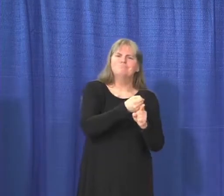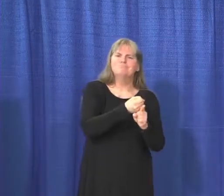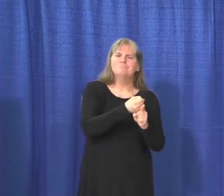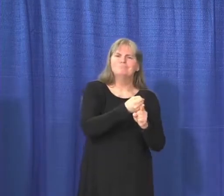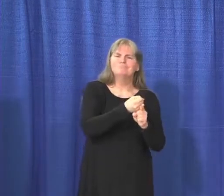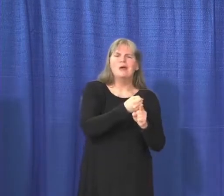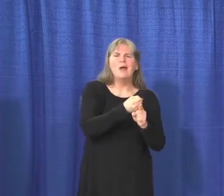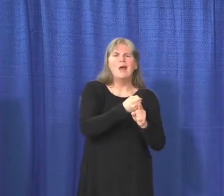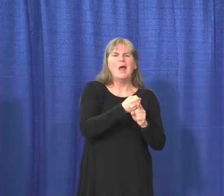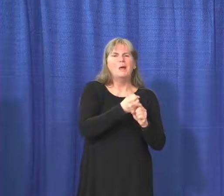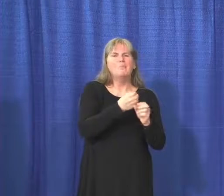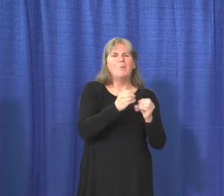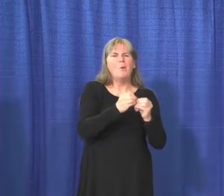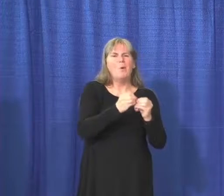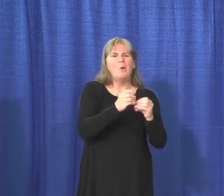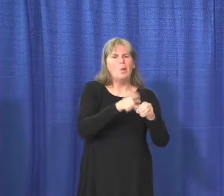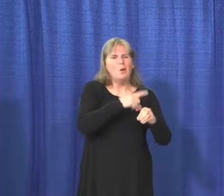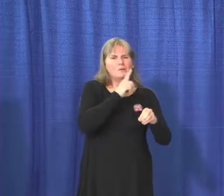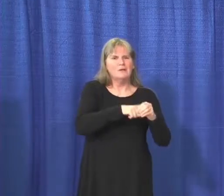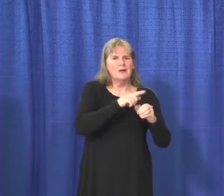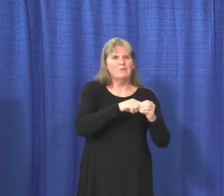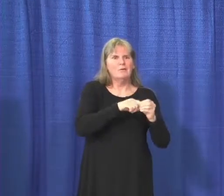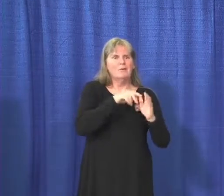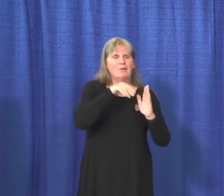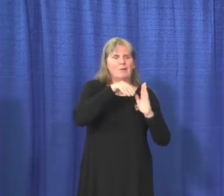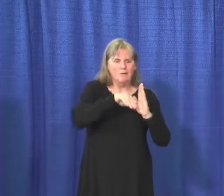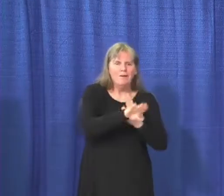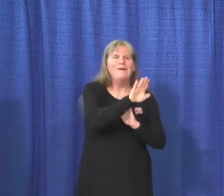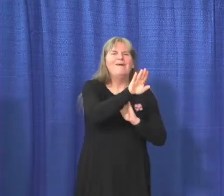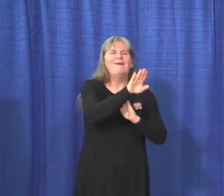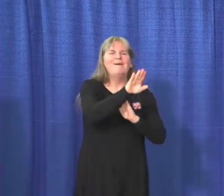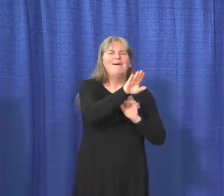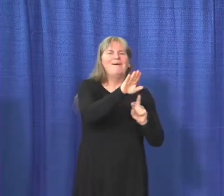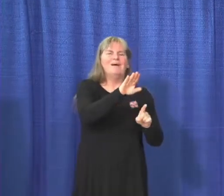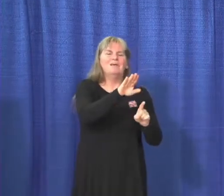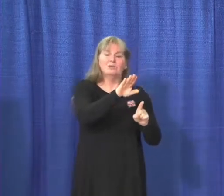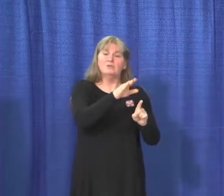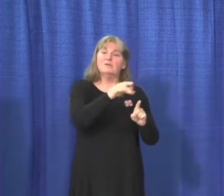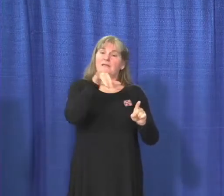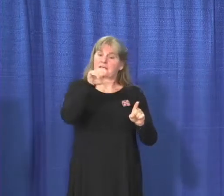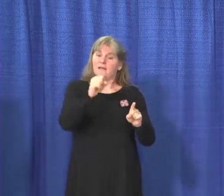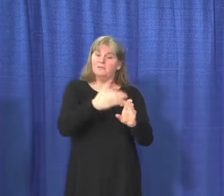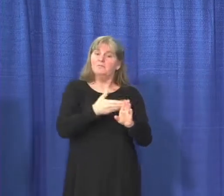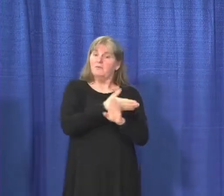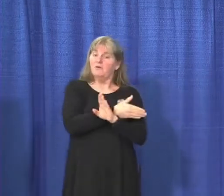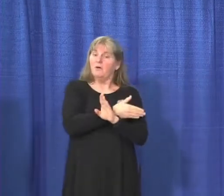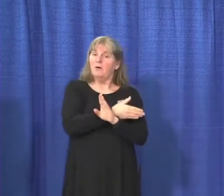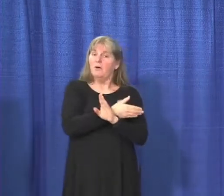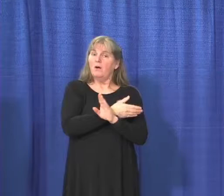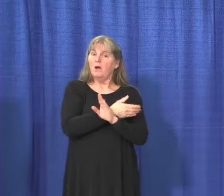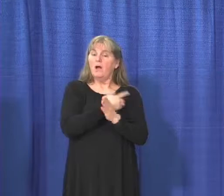other sectors so, yes, I have talked somewhat about these in